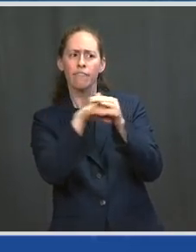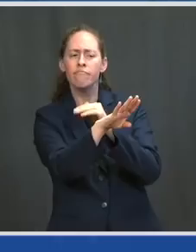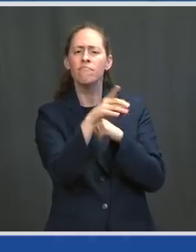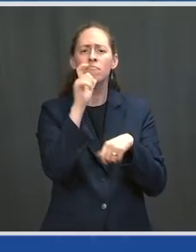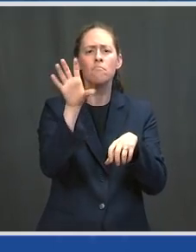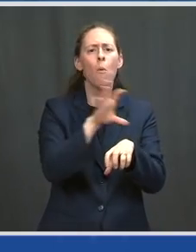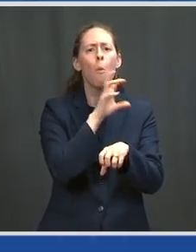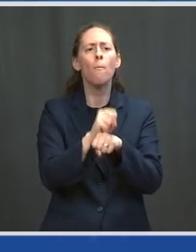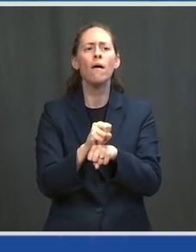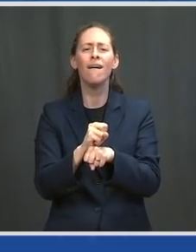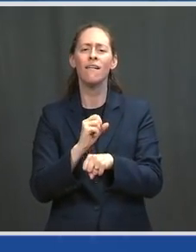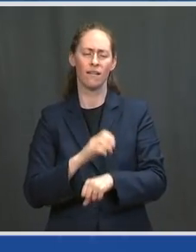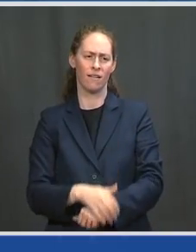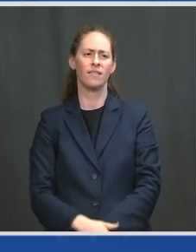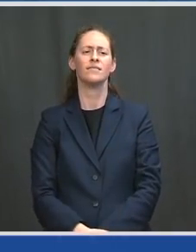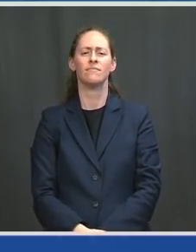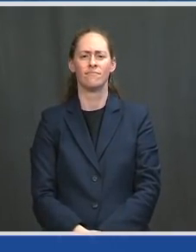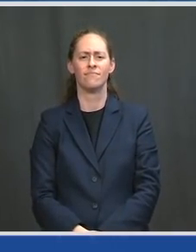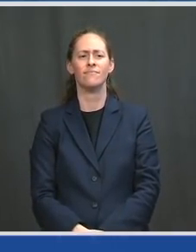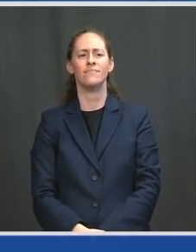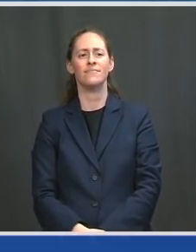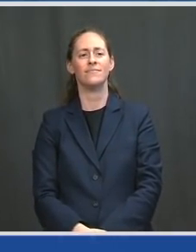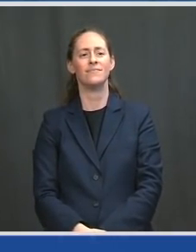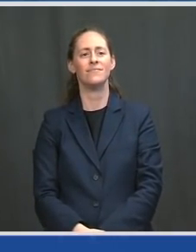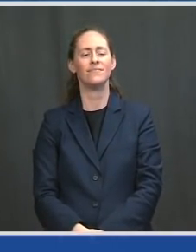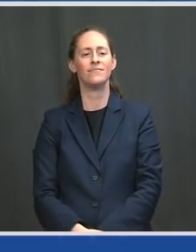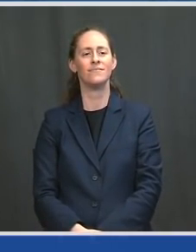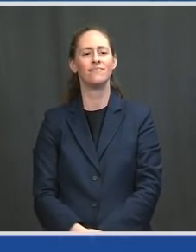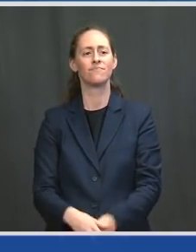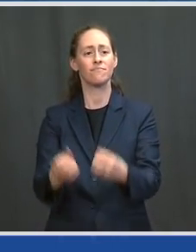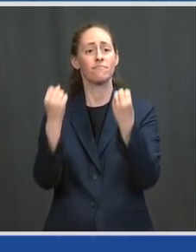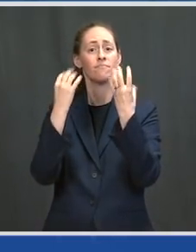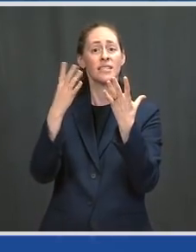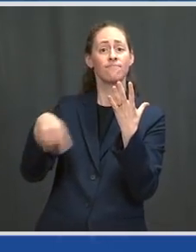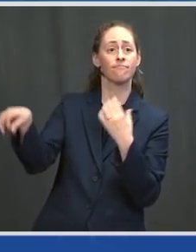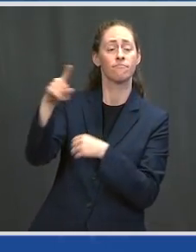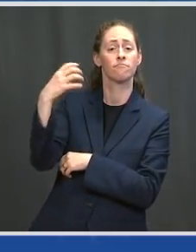Now more employers than ever are giving people time off as well to get their shots.